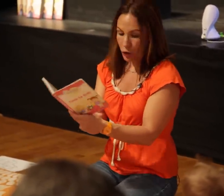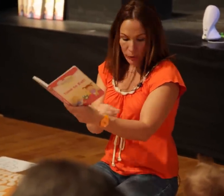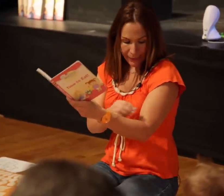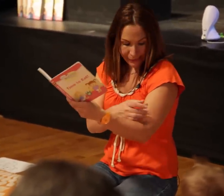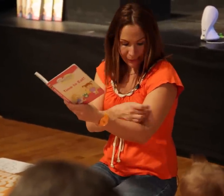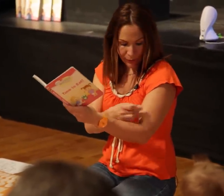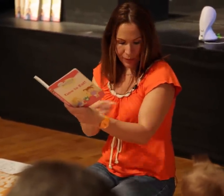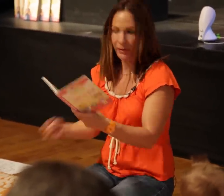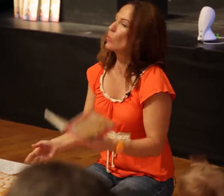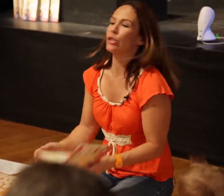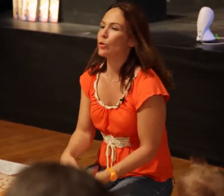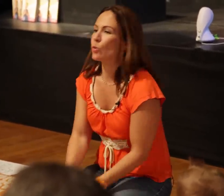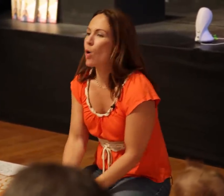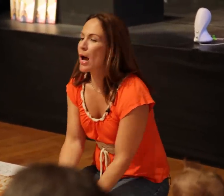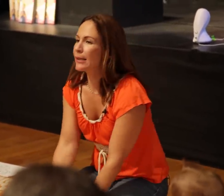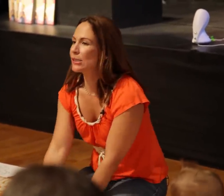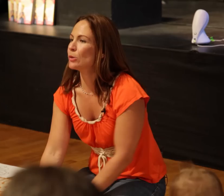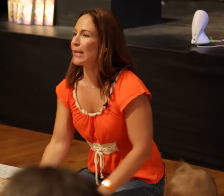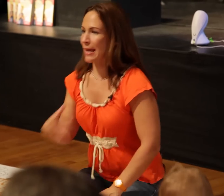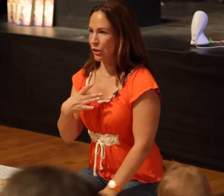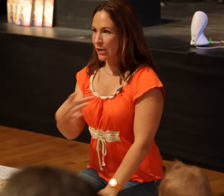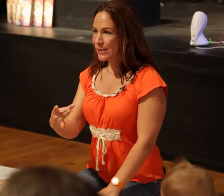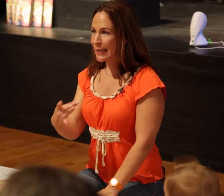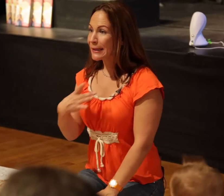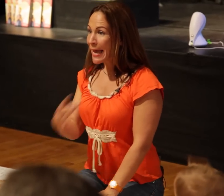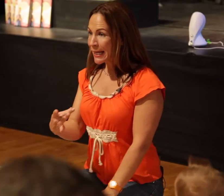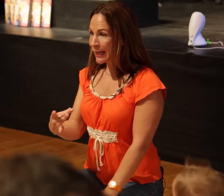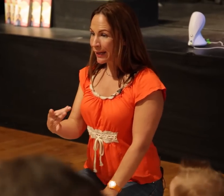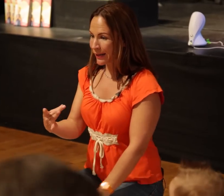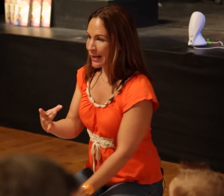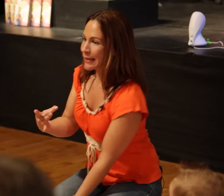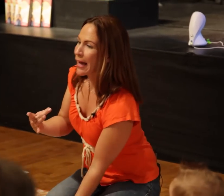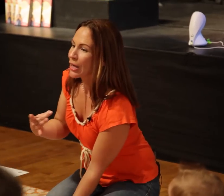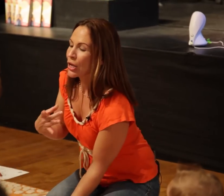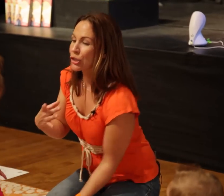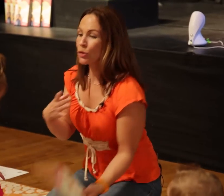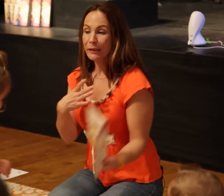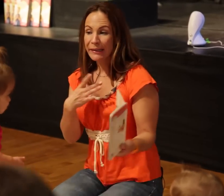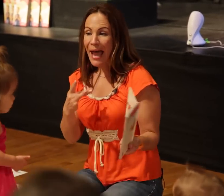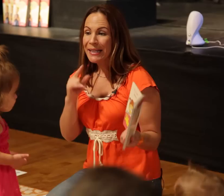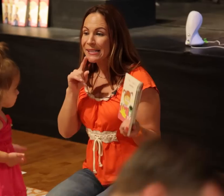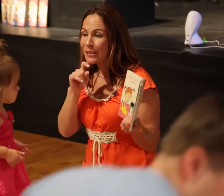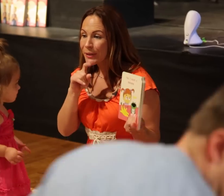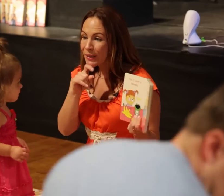Do you like cereal? So we showed you WANT. Let's do LIKE. Can you sign LIKE? Do you LIKE CEREAL?